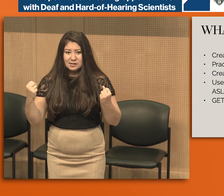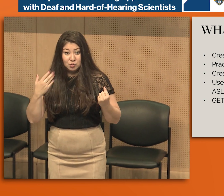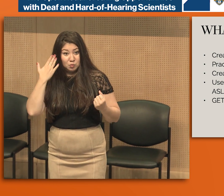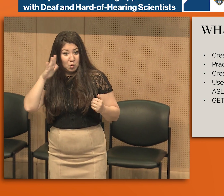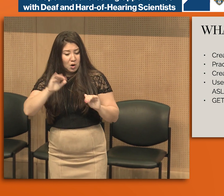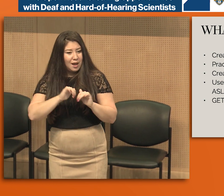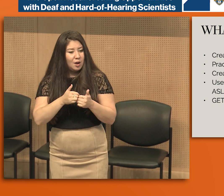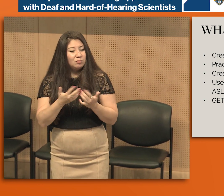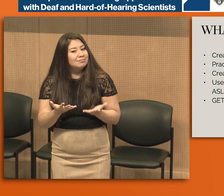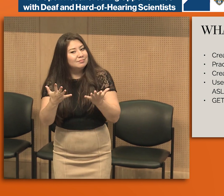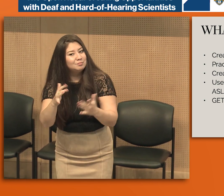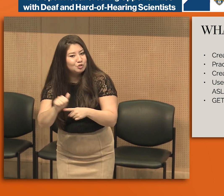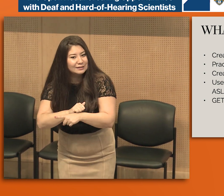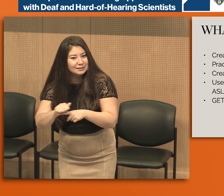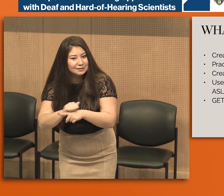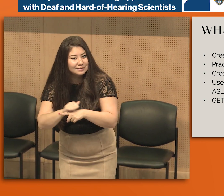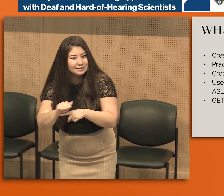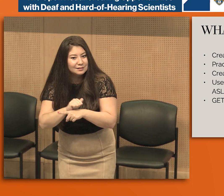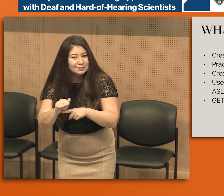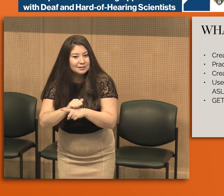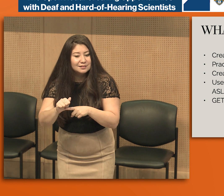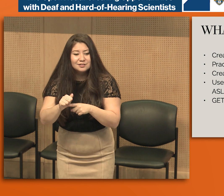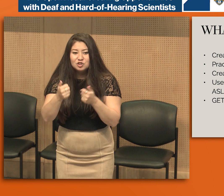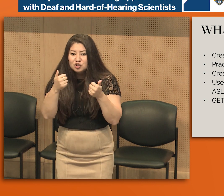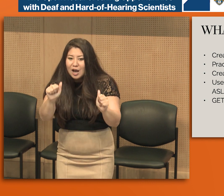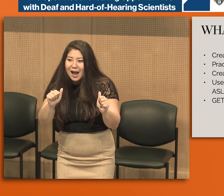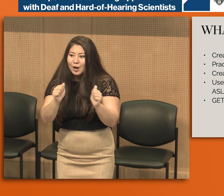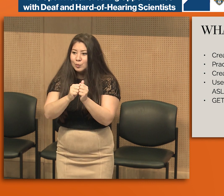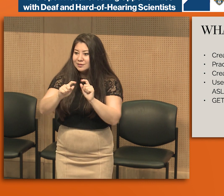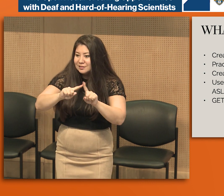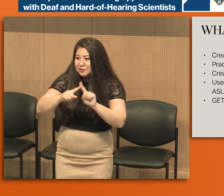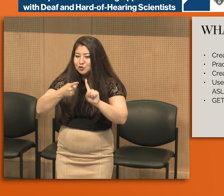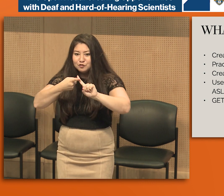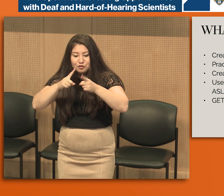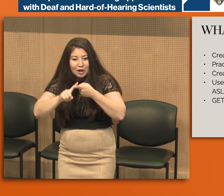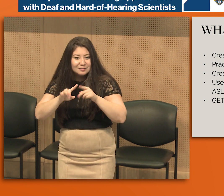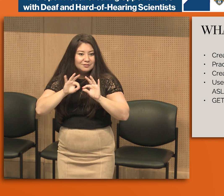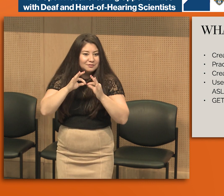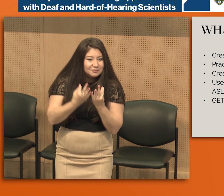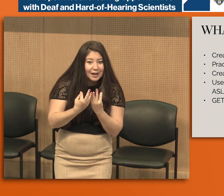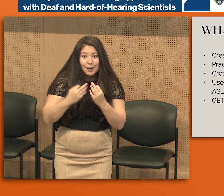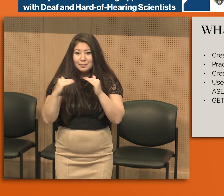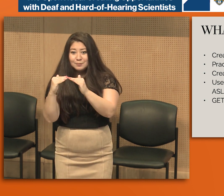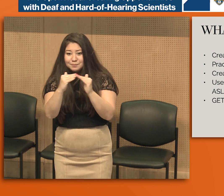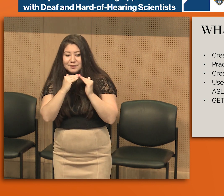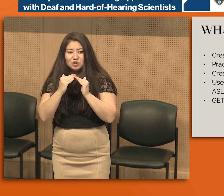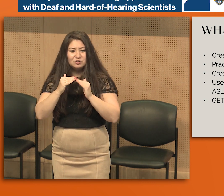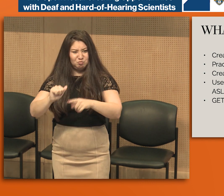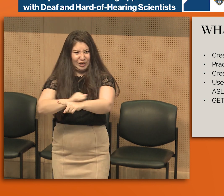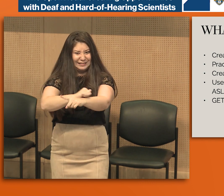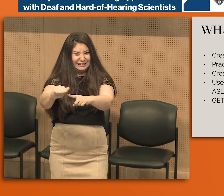If you don't know exactly how you're going to convey the information, you can practice with family, friends, and peers.